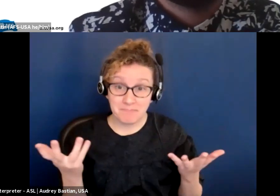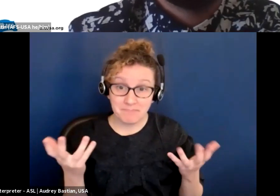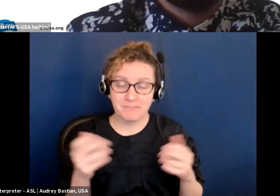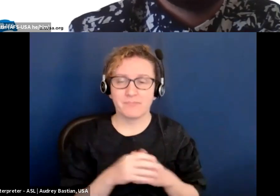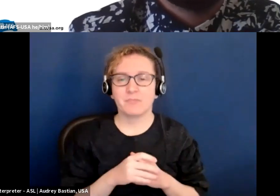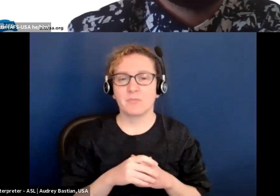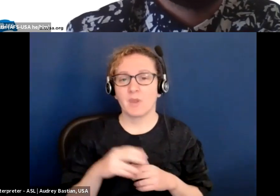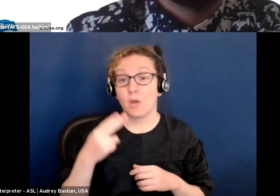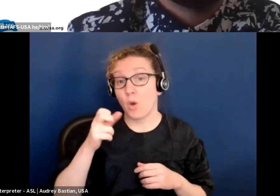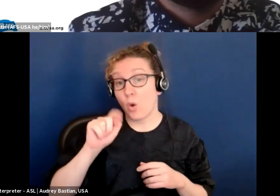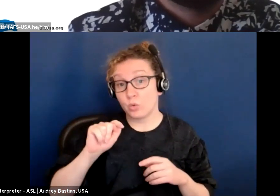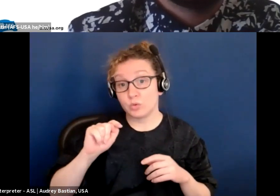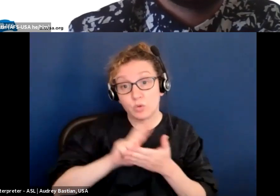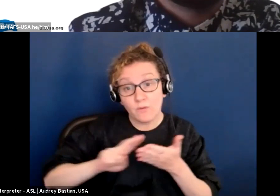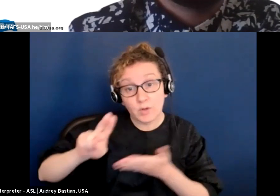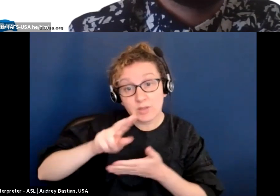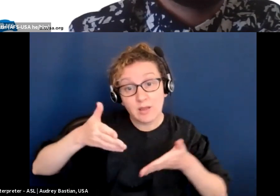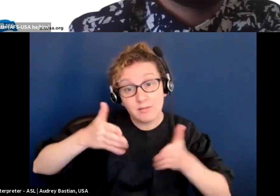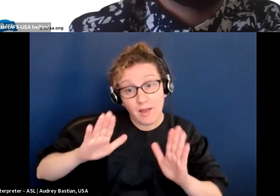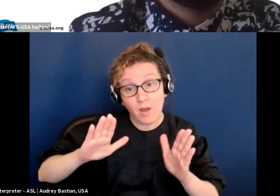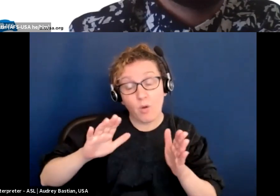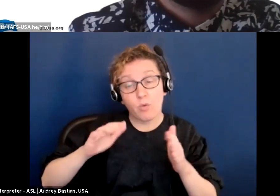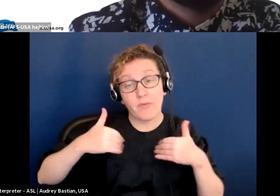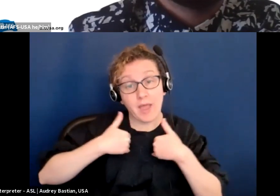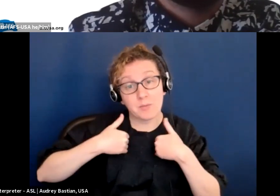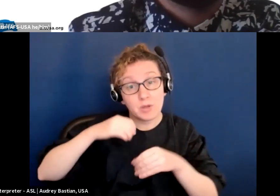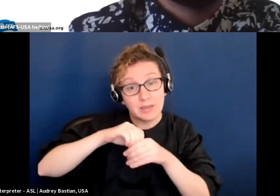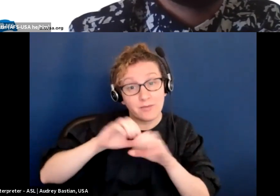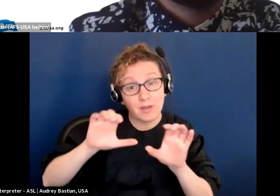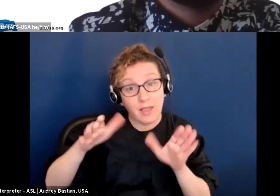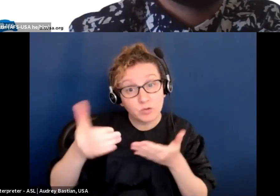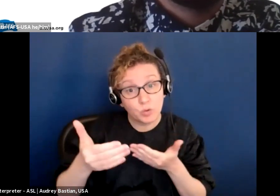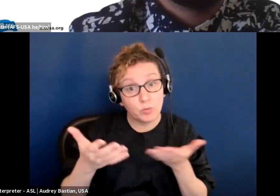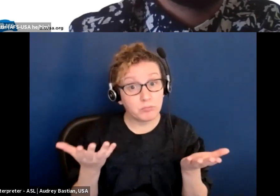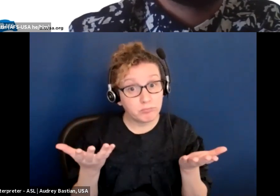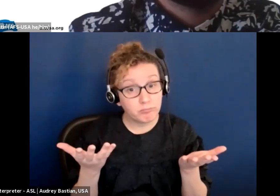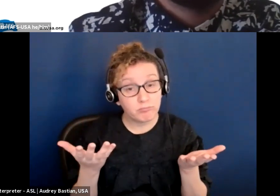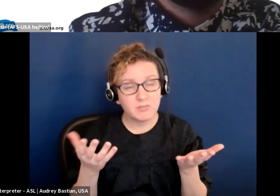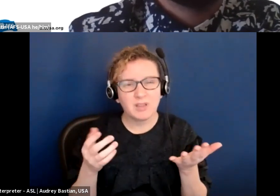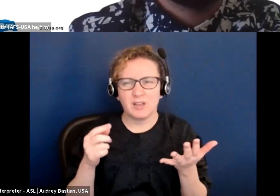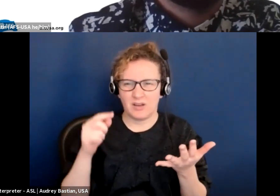host university allow the animal in the classroom? All of the different pieces as we work behind